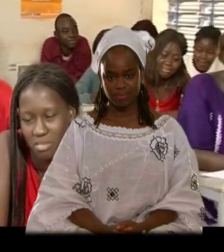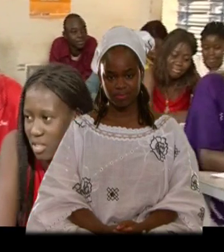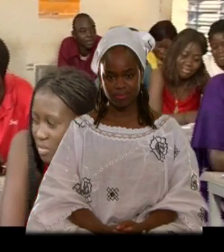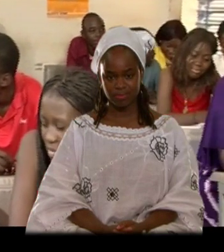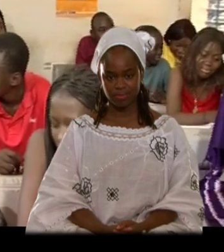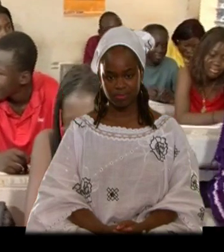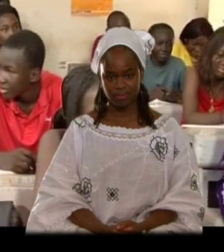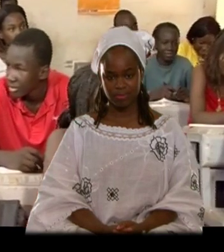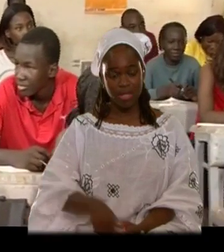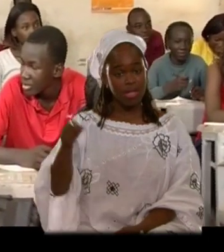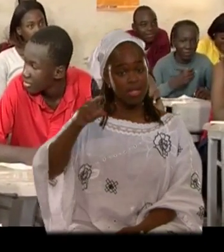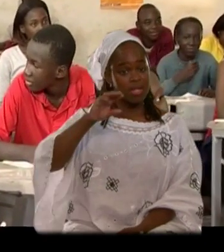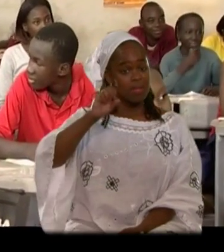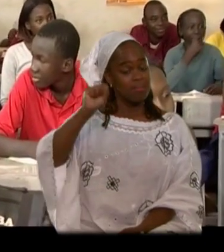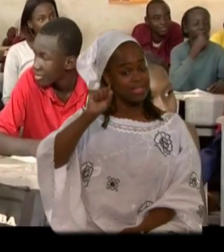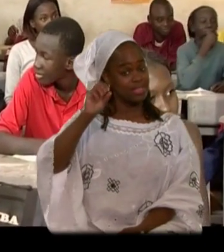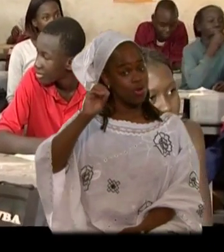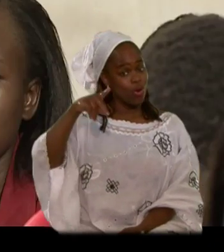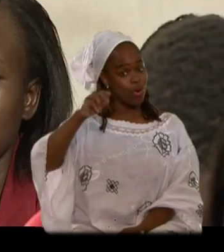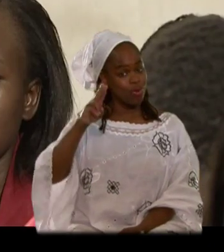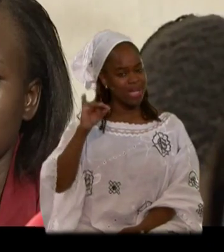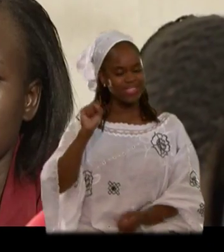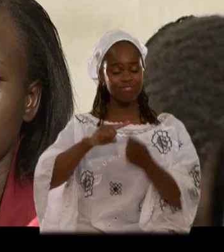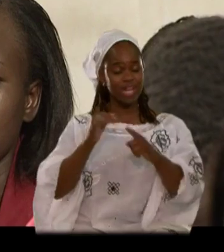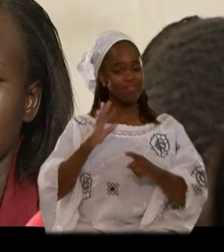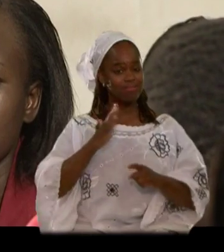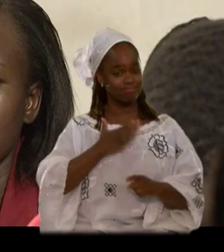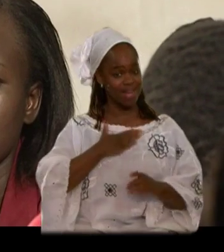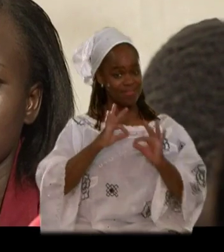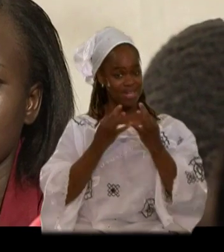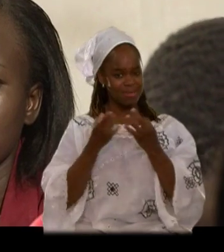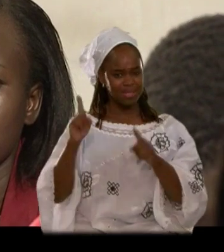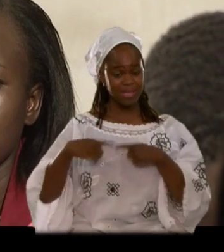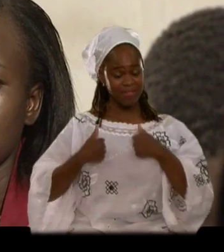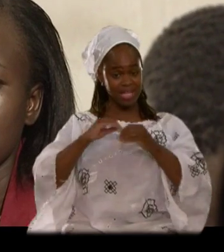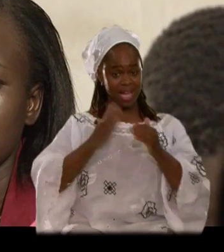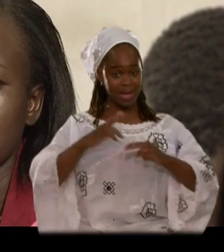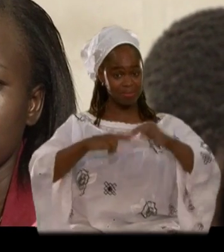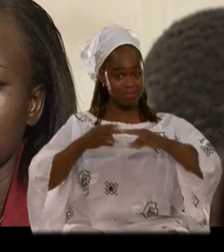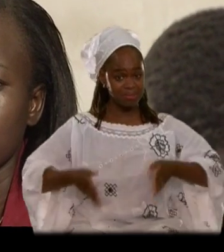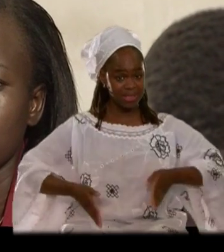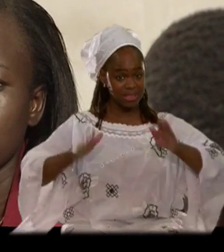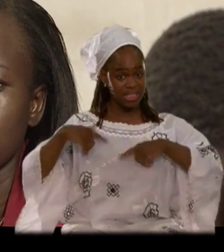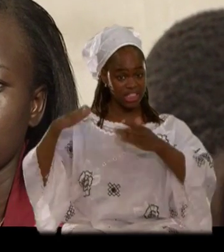Ms Opoku is a friend of my family. She has been living at our compound since she arrived in town a few years ago,